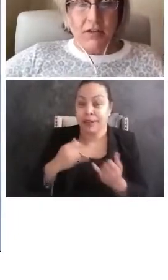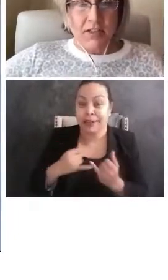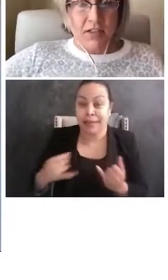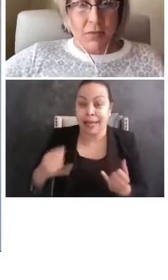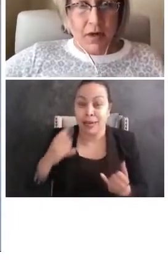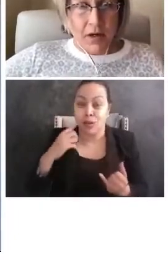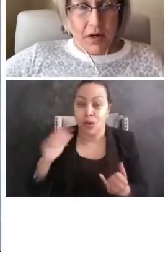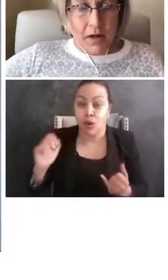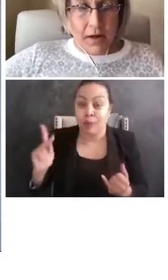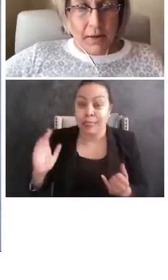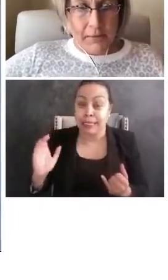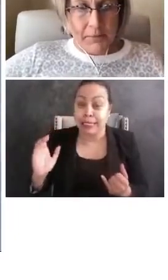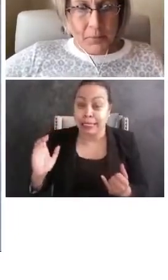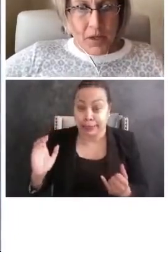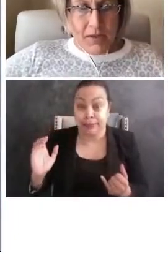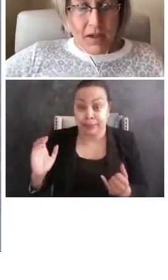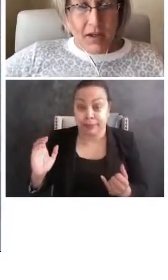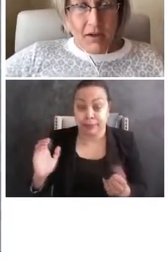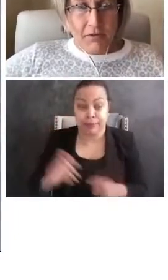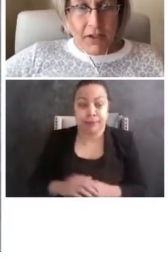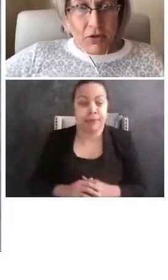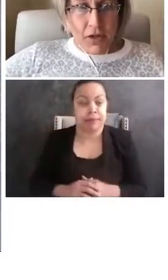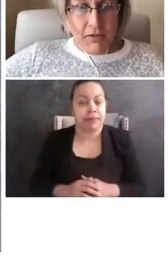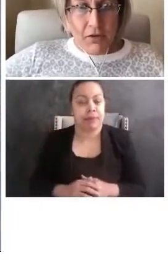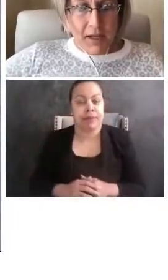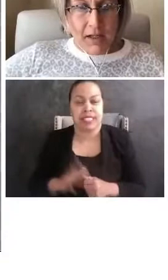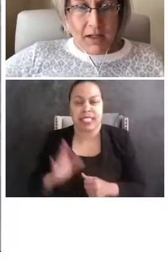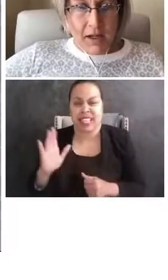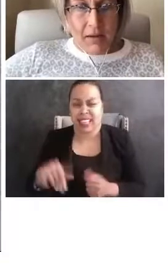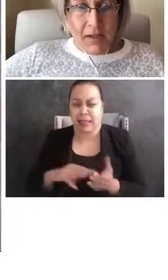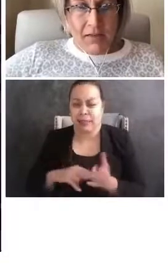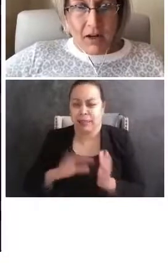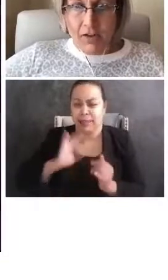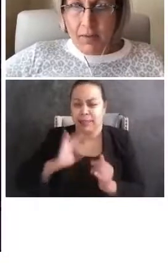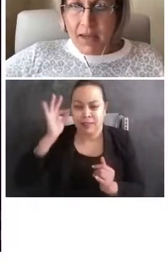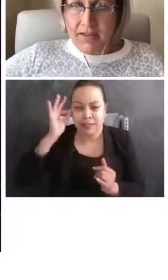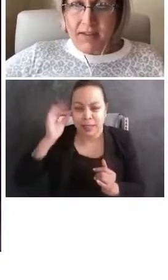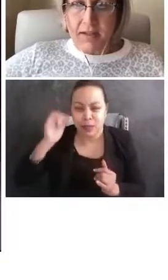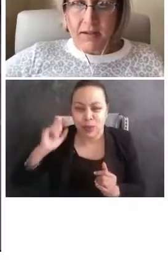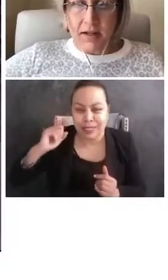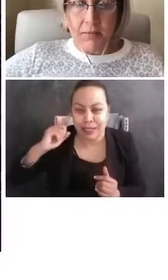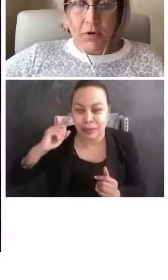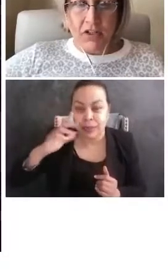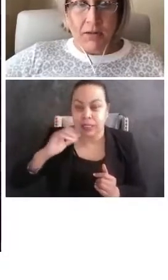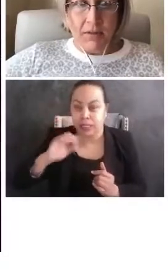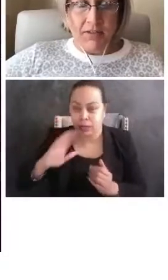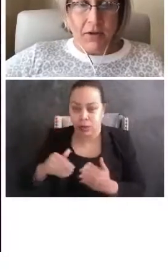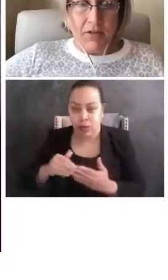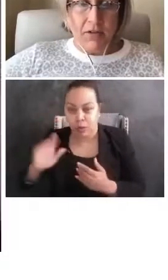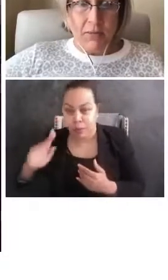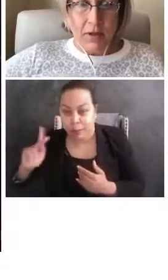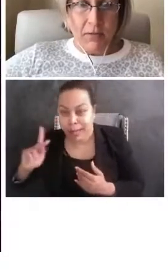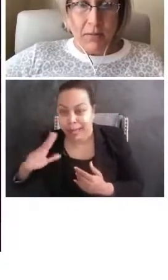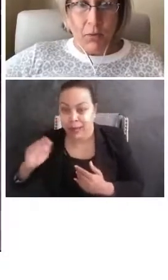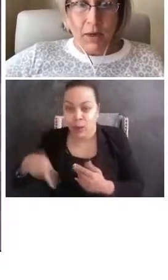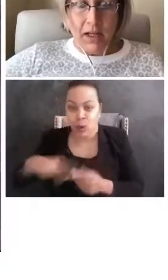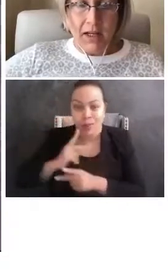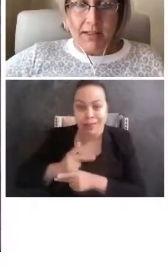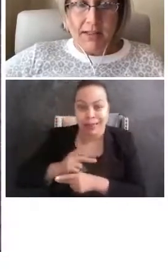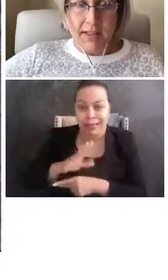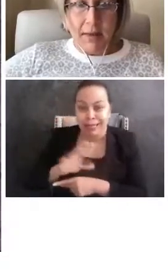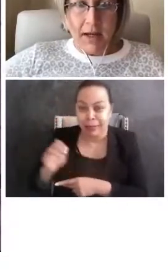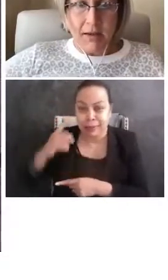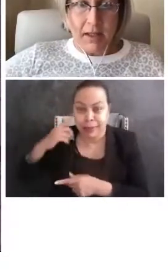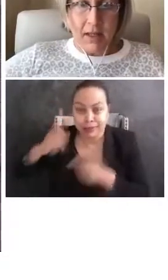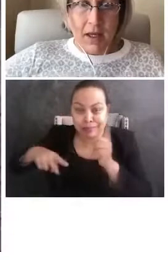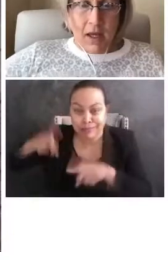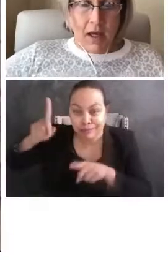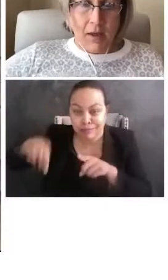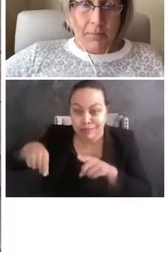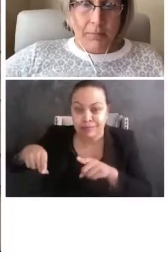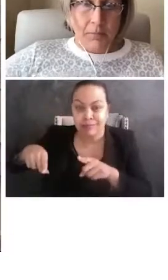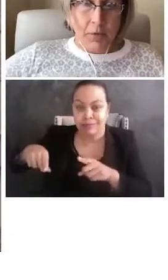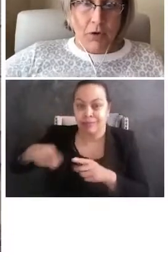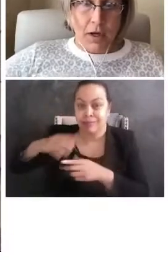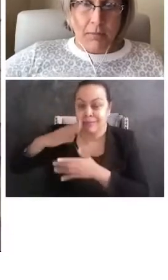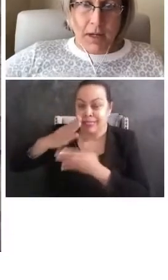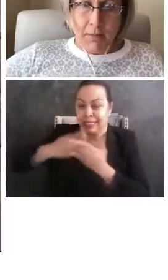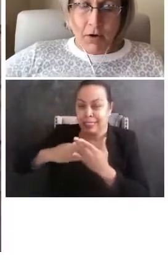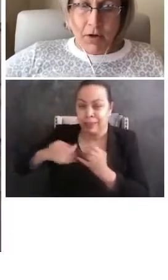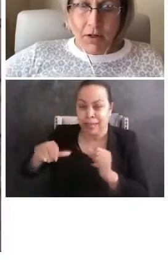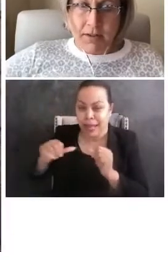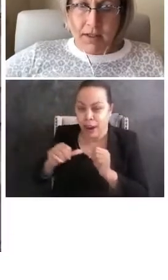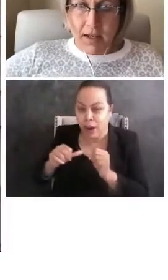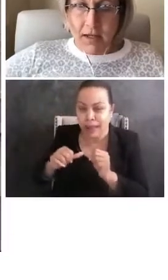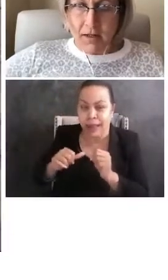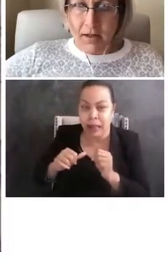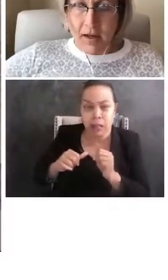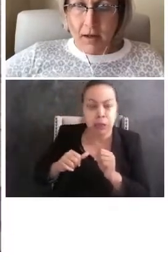This is where the federal government went in and systematically broke up neighborhoods